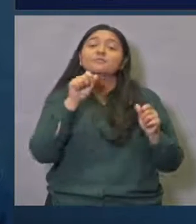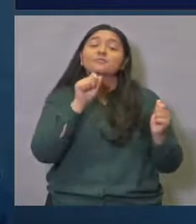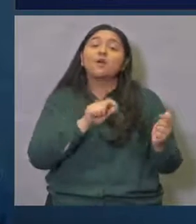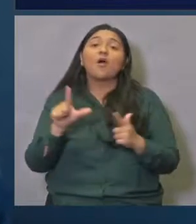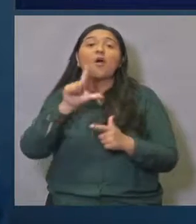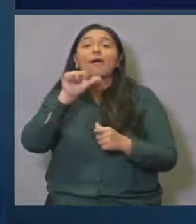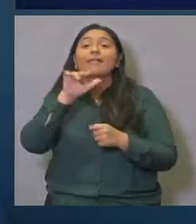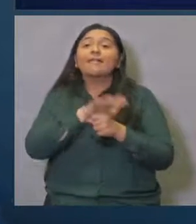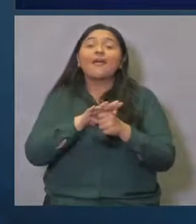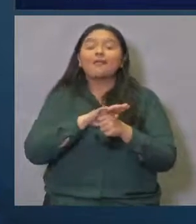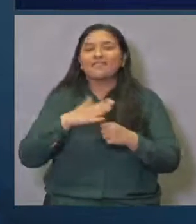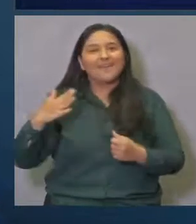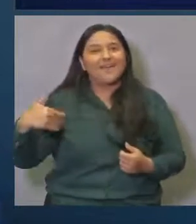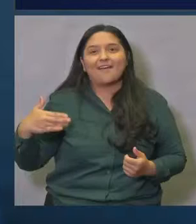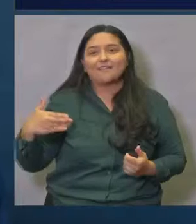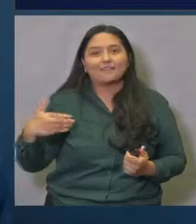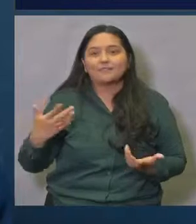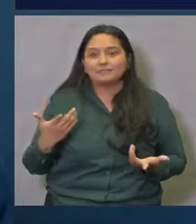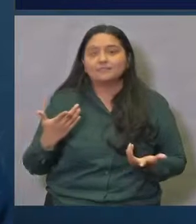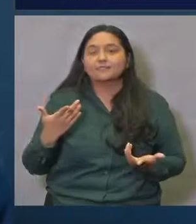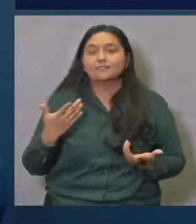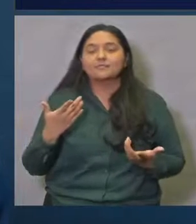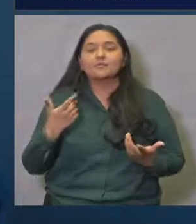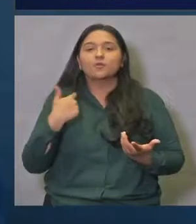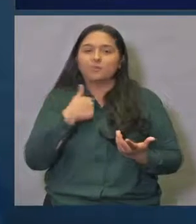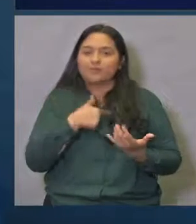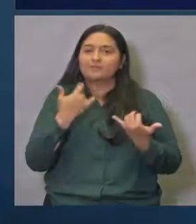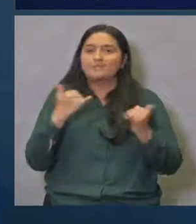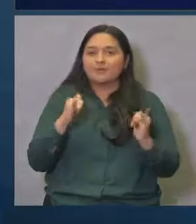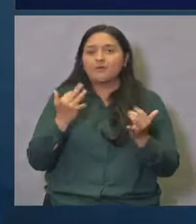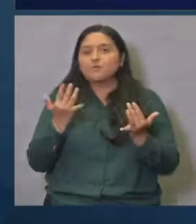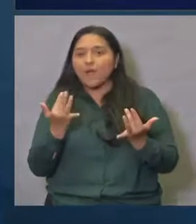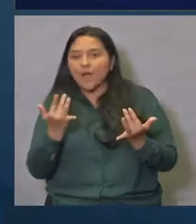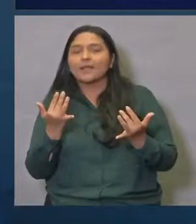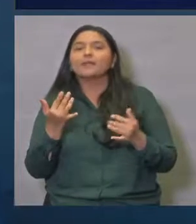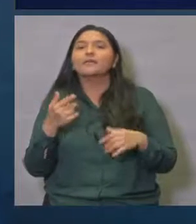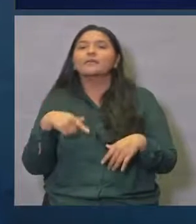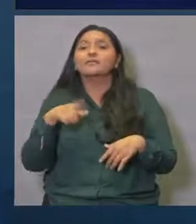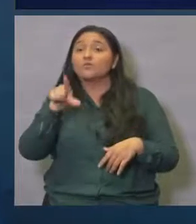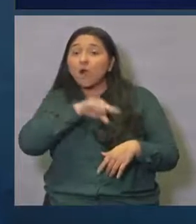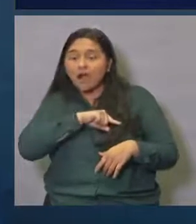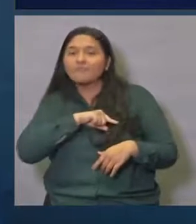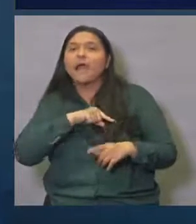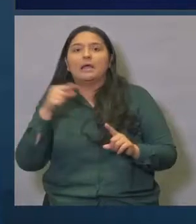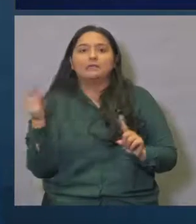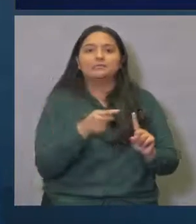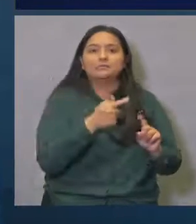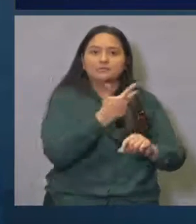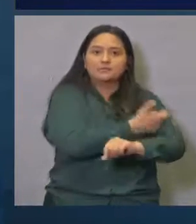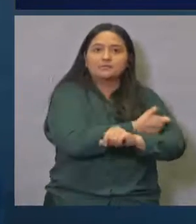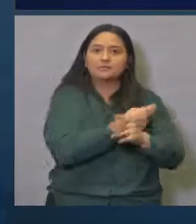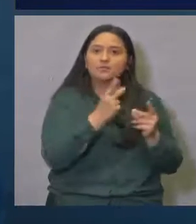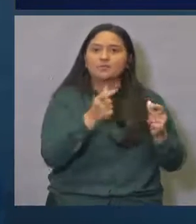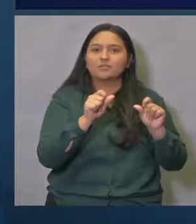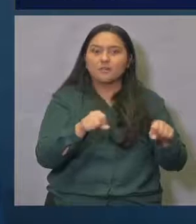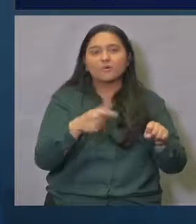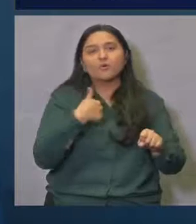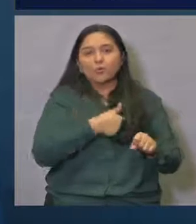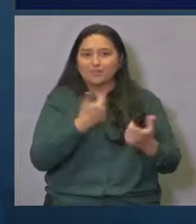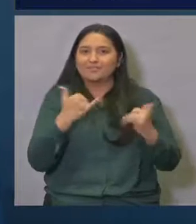ENTIRE OF LOS ANGELES COUNTY POPULATION WE WANT.